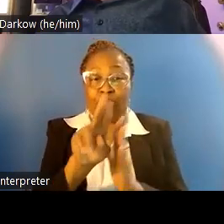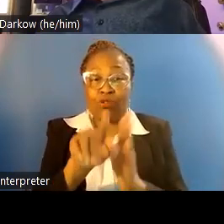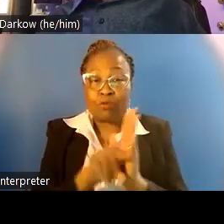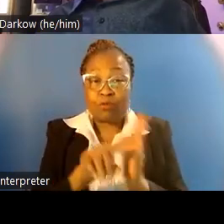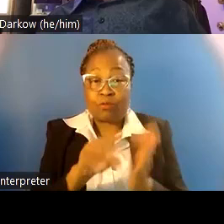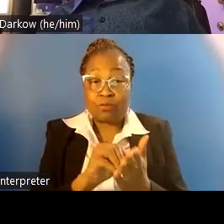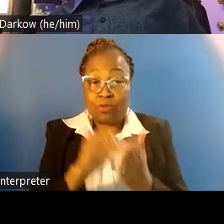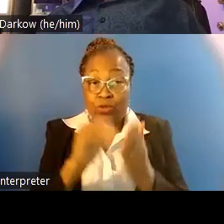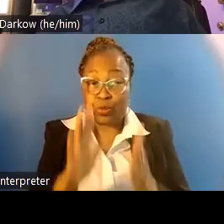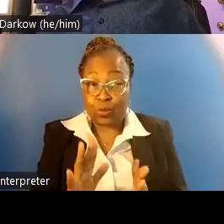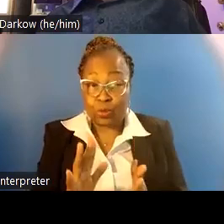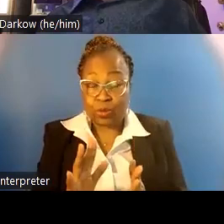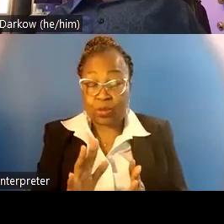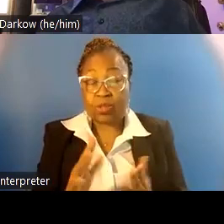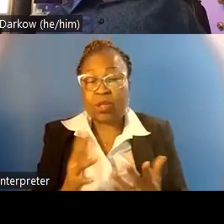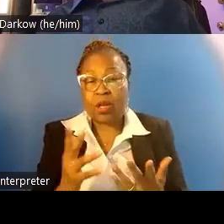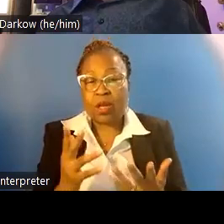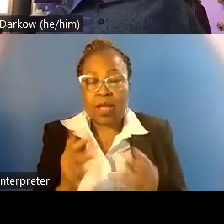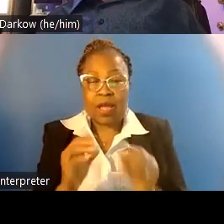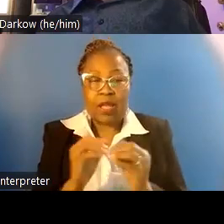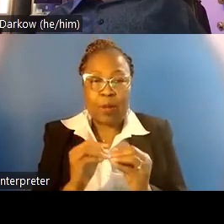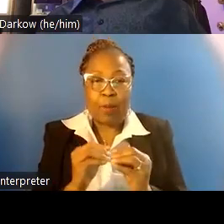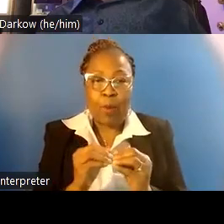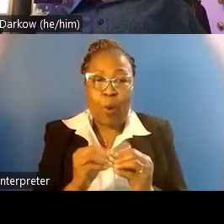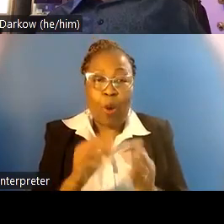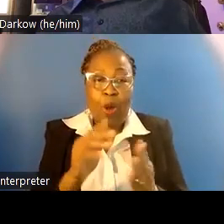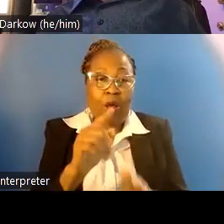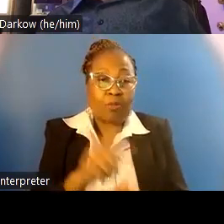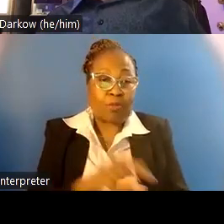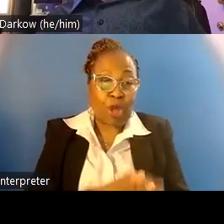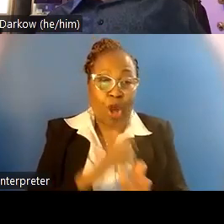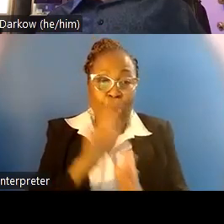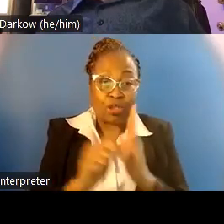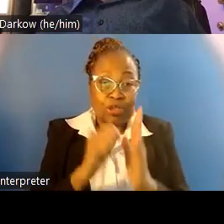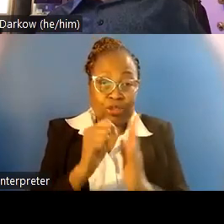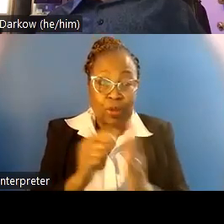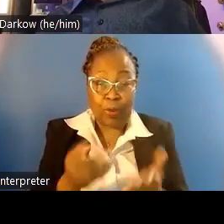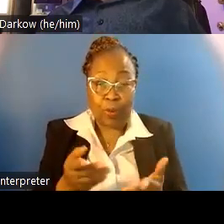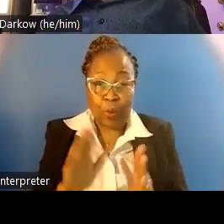So, and in a more long term way than just coming to one-off events.